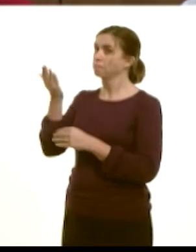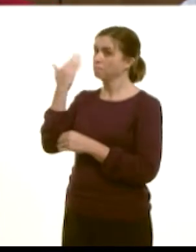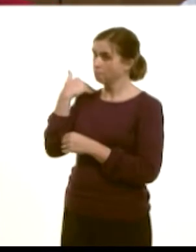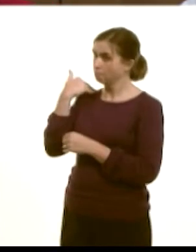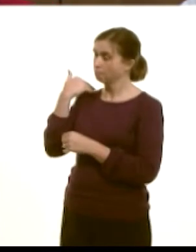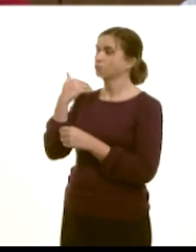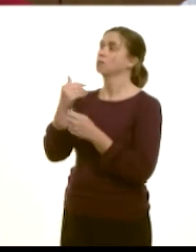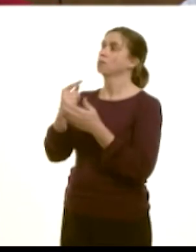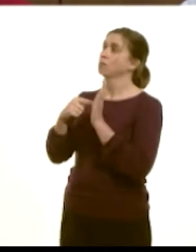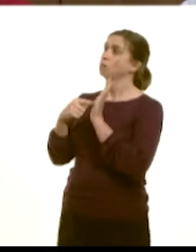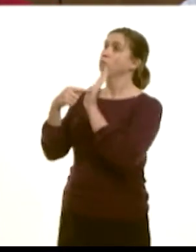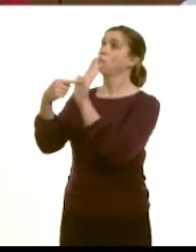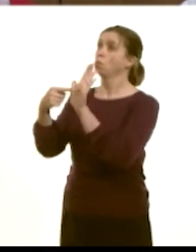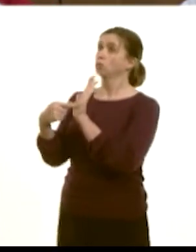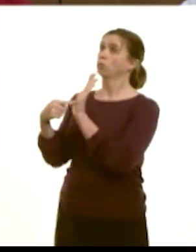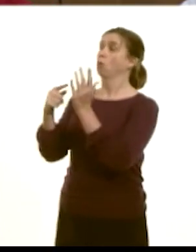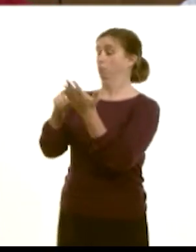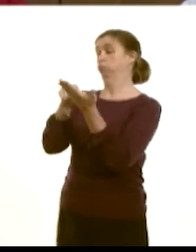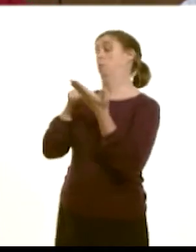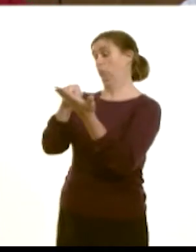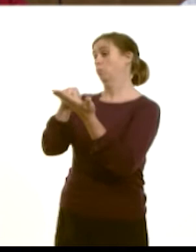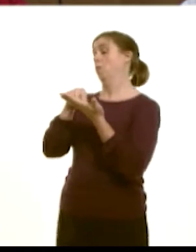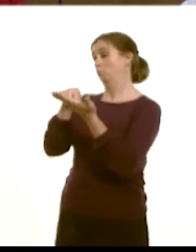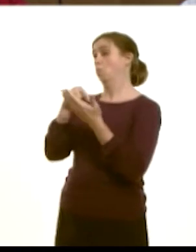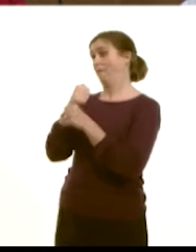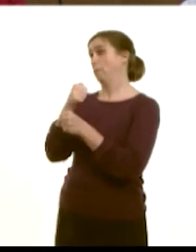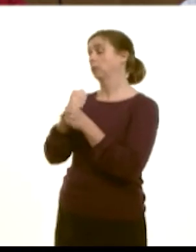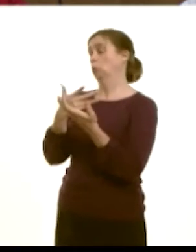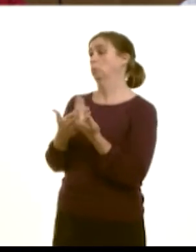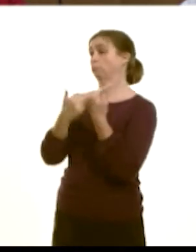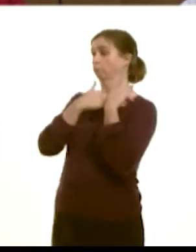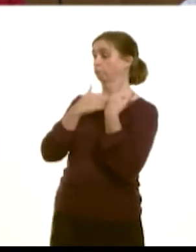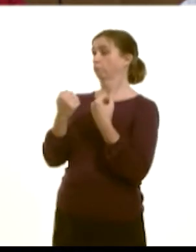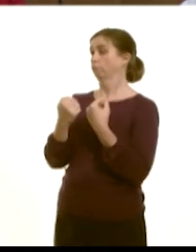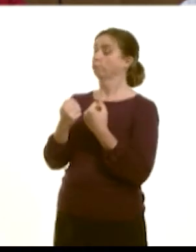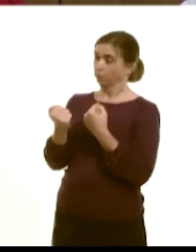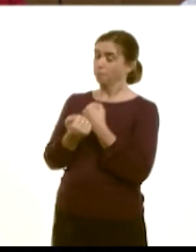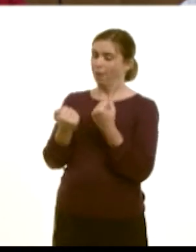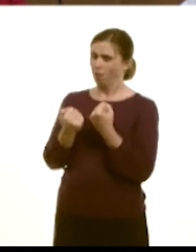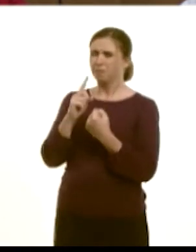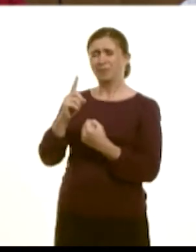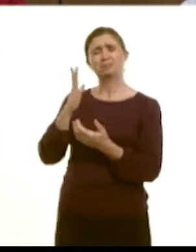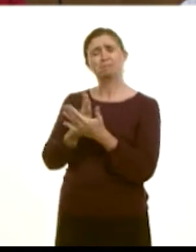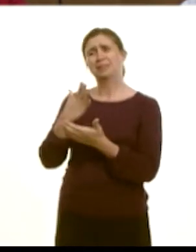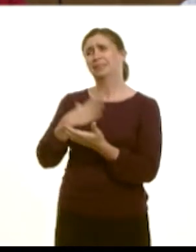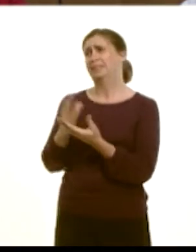in the past to take on these powers, but without the appropriate resources.